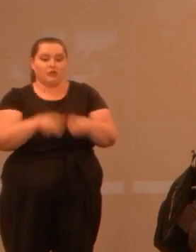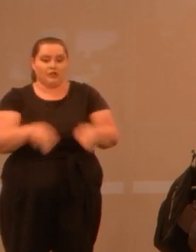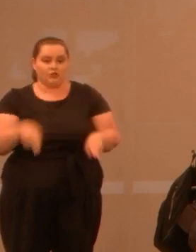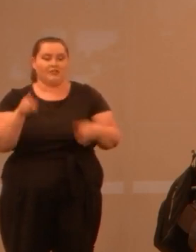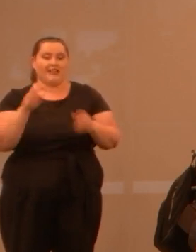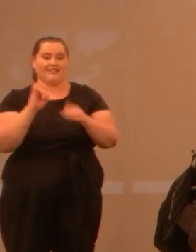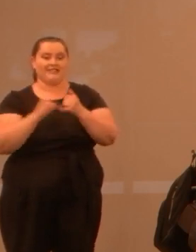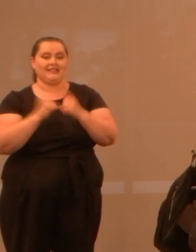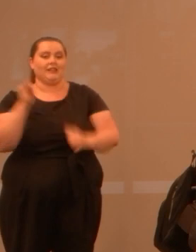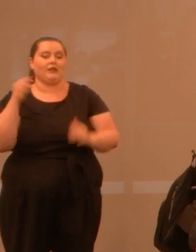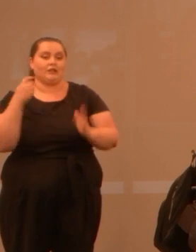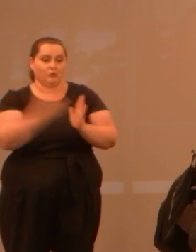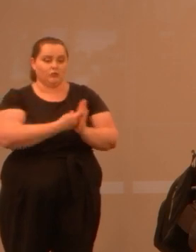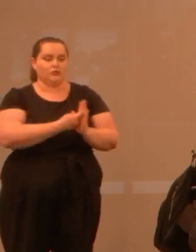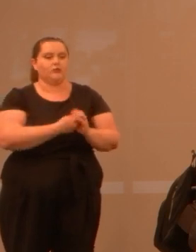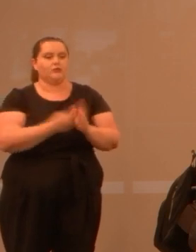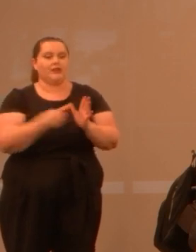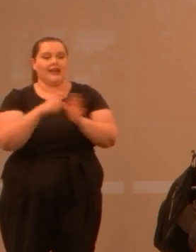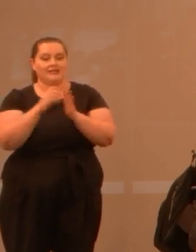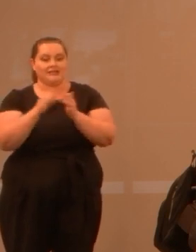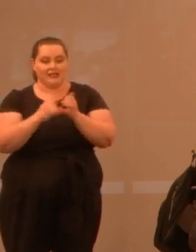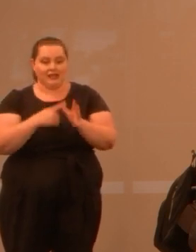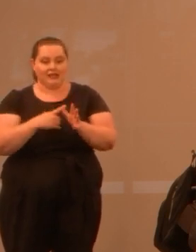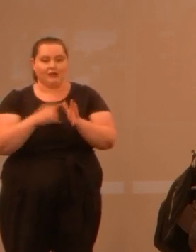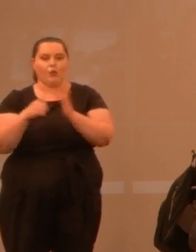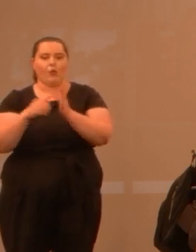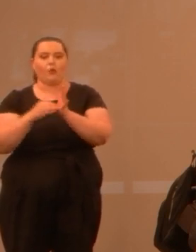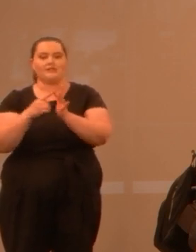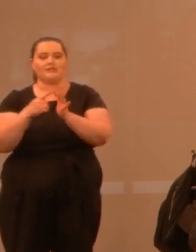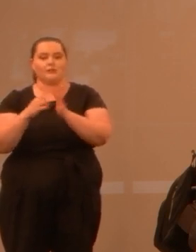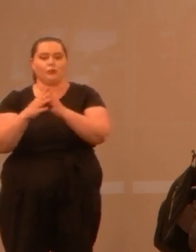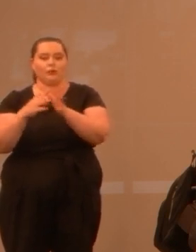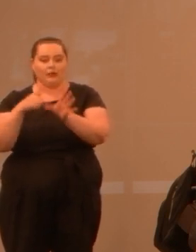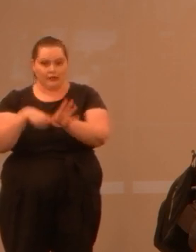to ATSA, VisAbility and OZeWAI as Community Sponsors. Without you we just